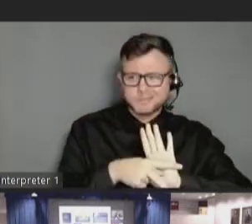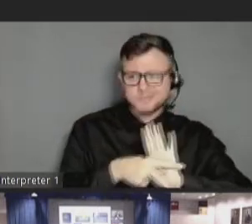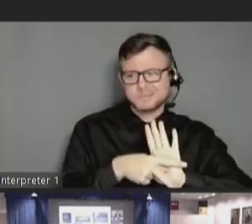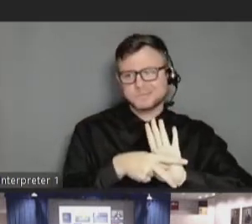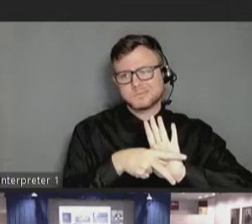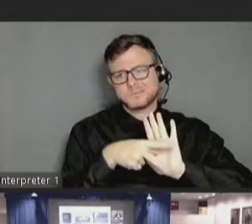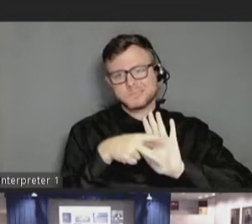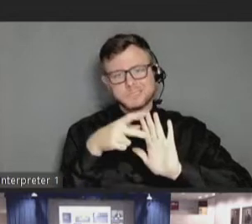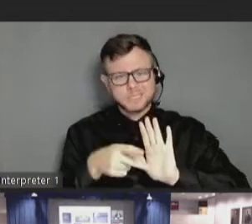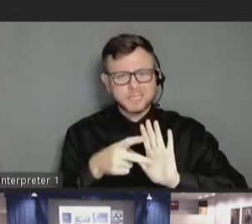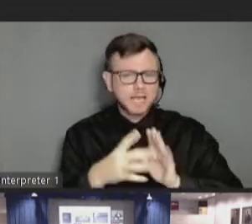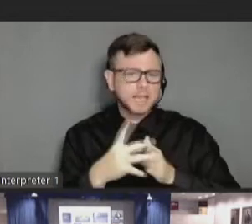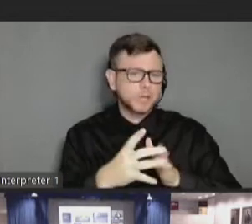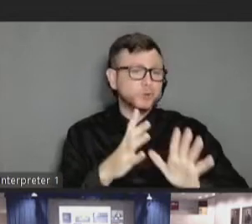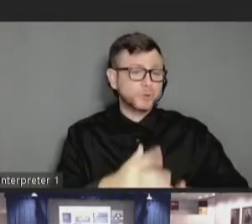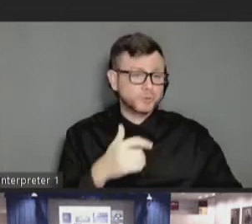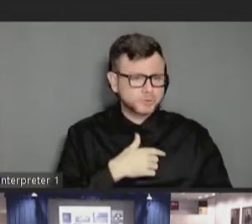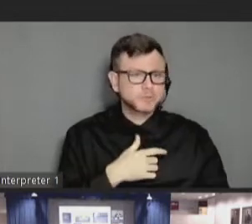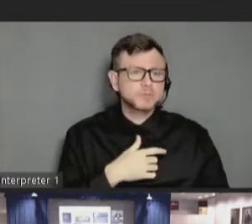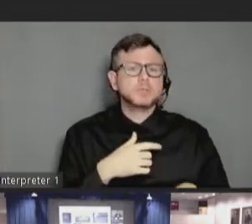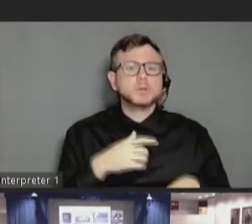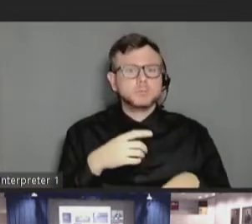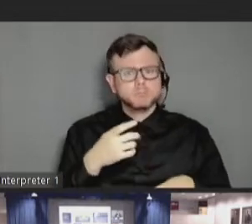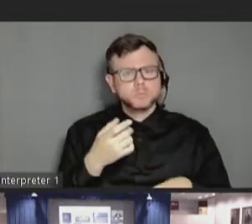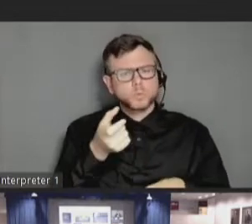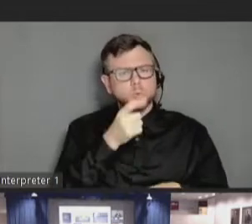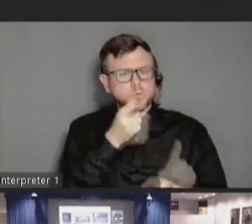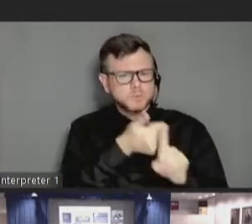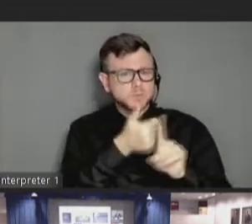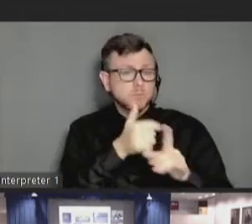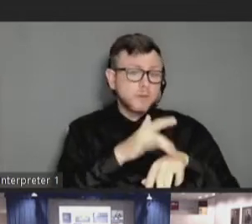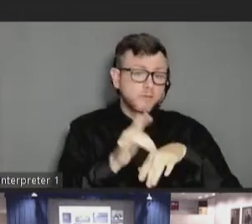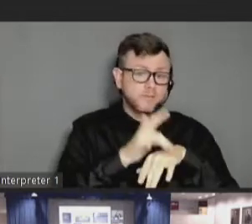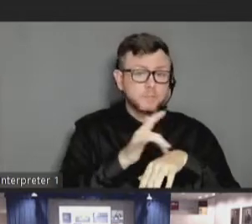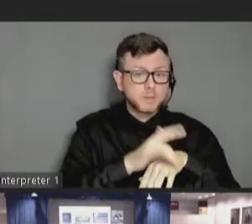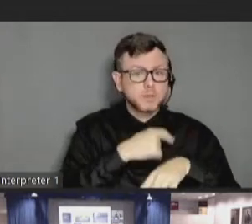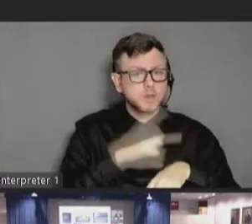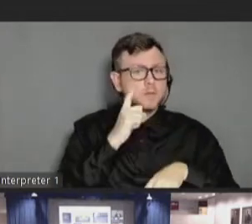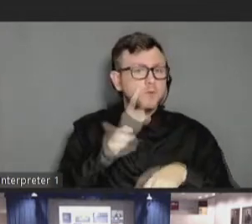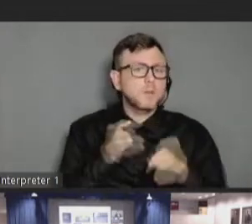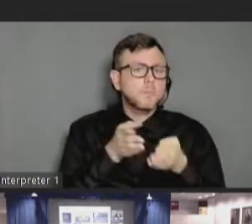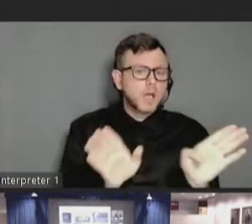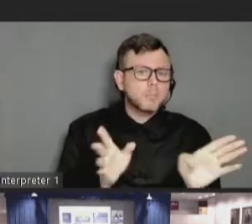levers that were available to public and private institutions.